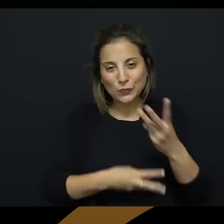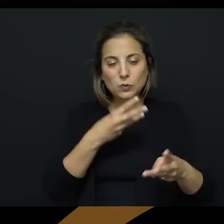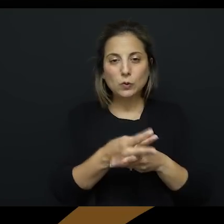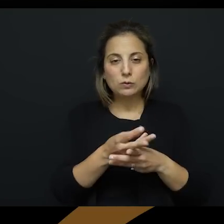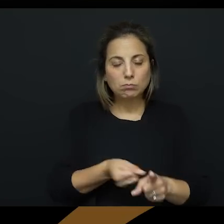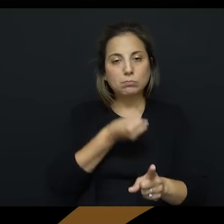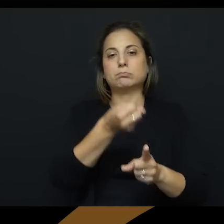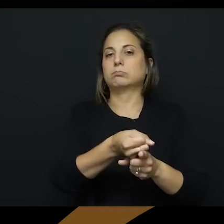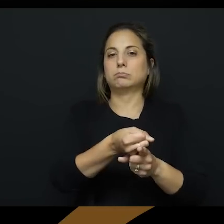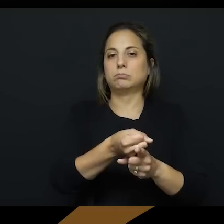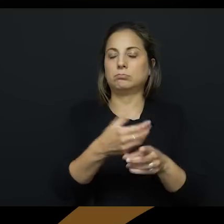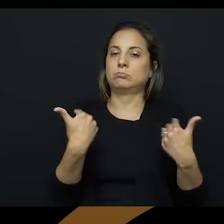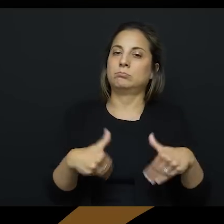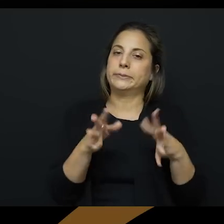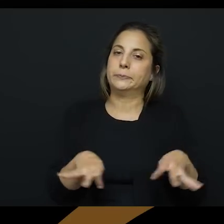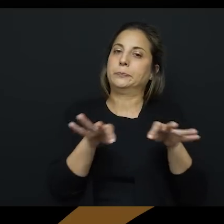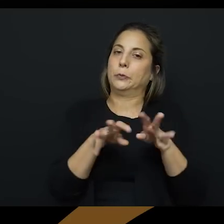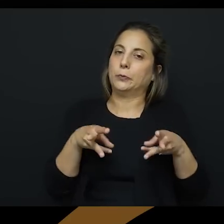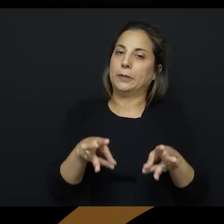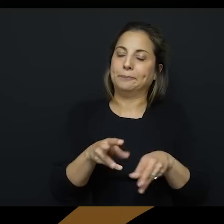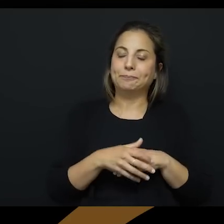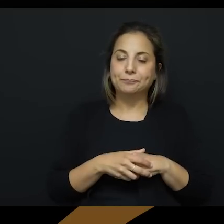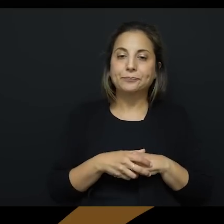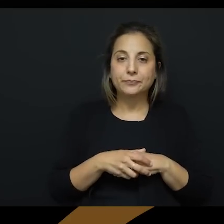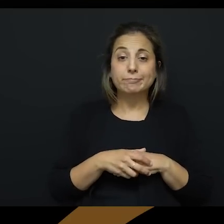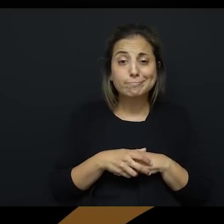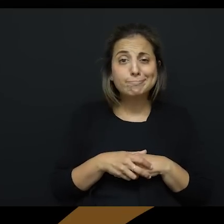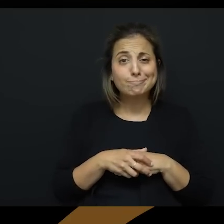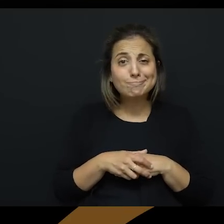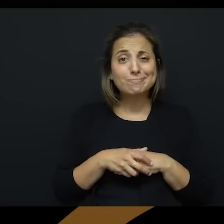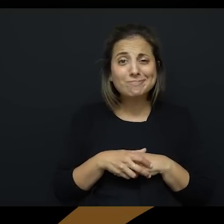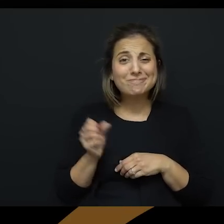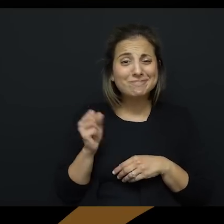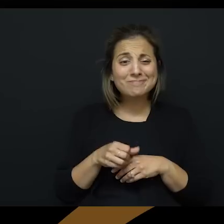and impact it in such an important way. Yeah.